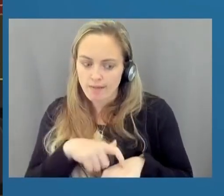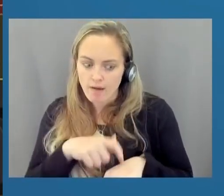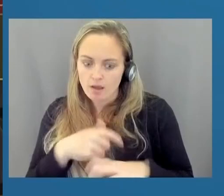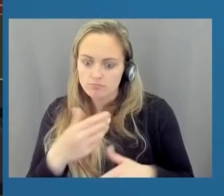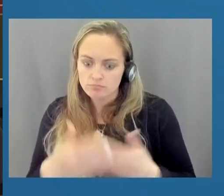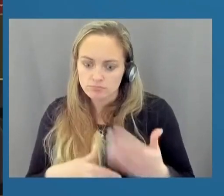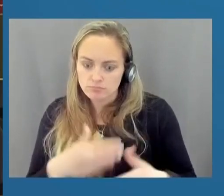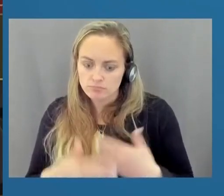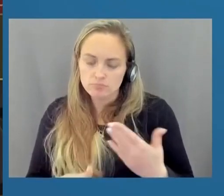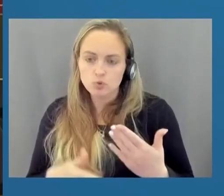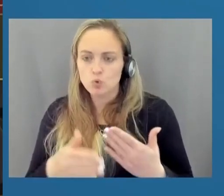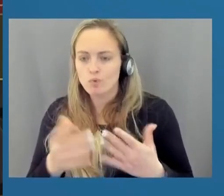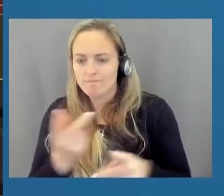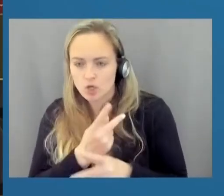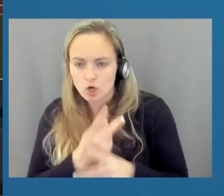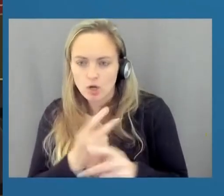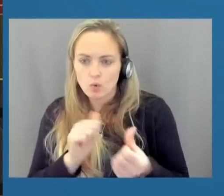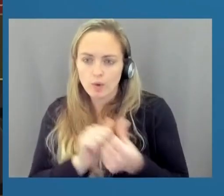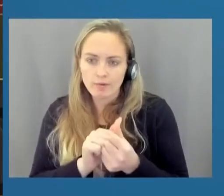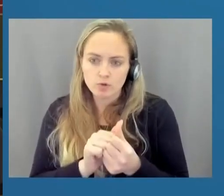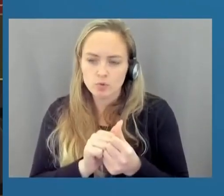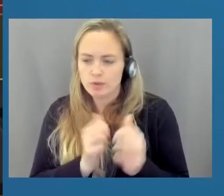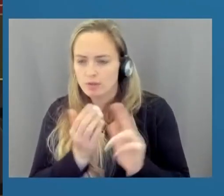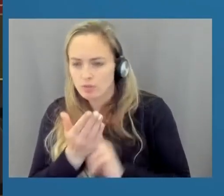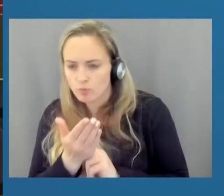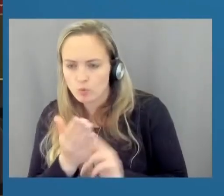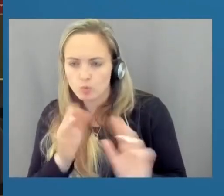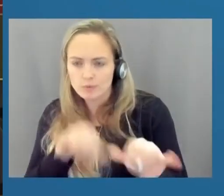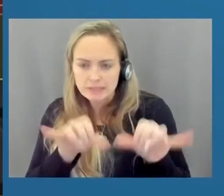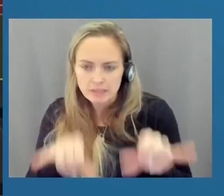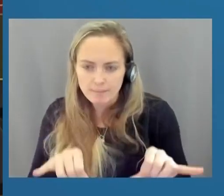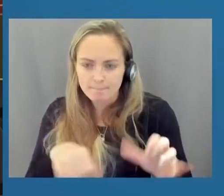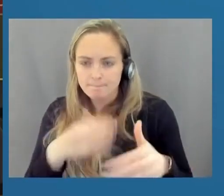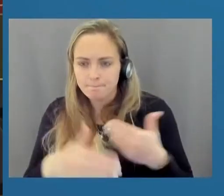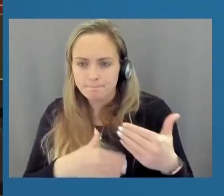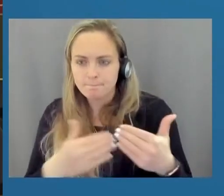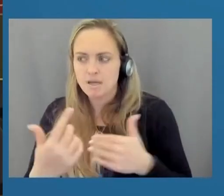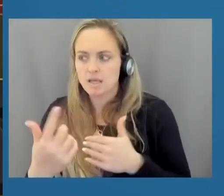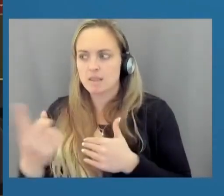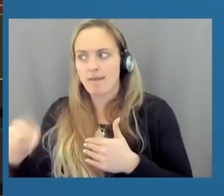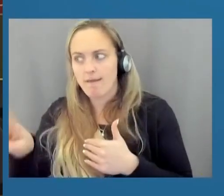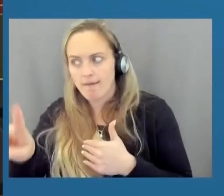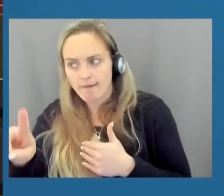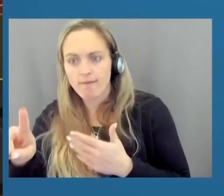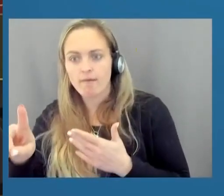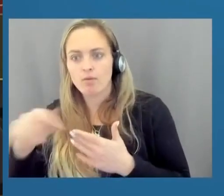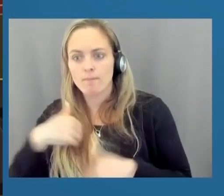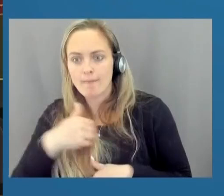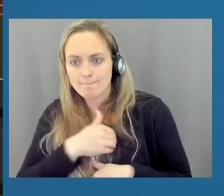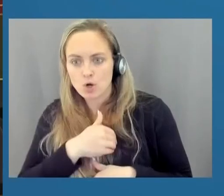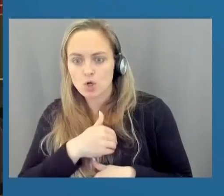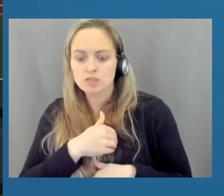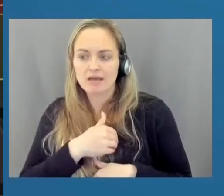navigate through those waters, but also the legislature has to go back to their members and get buy in as well so it's not just this,